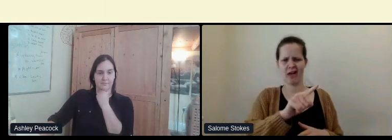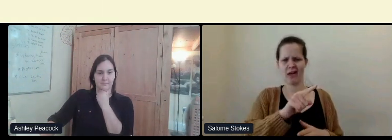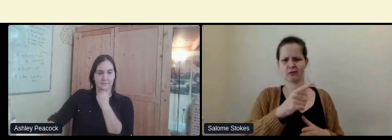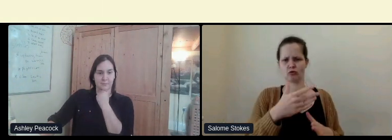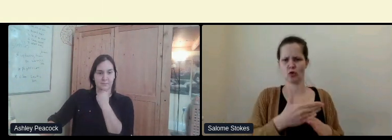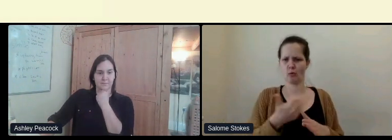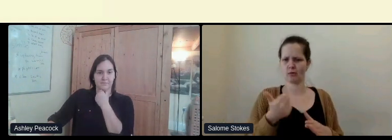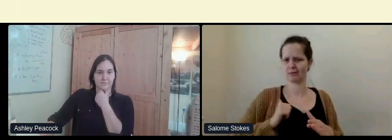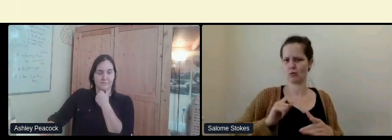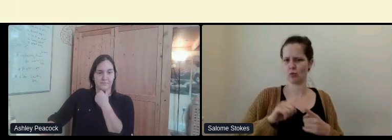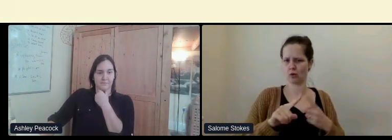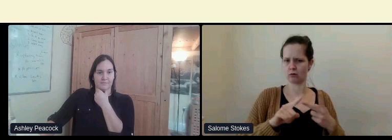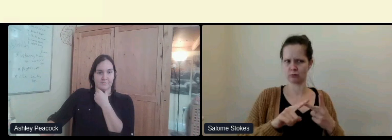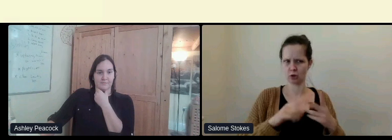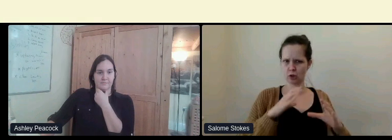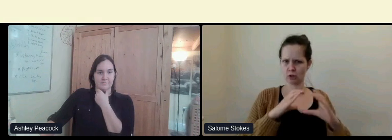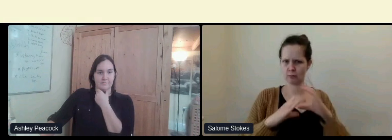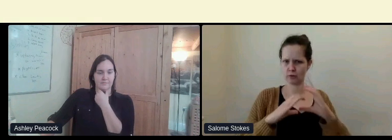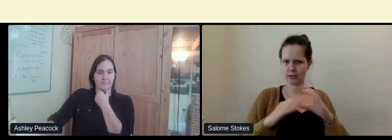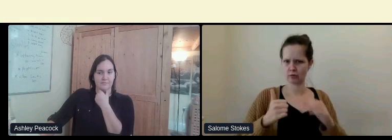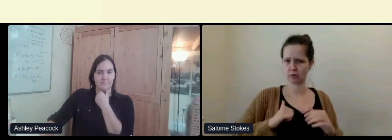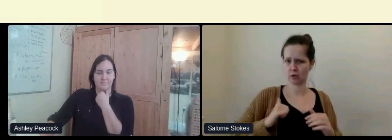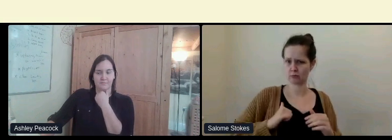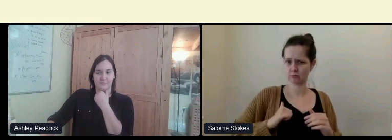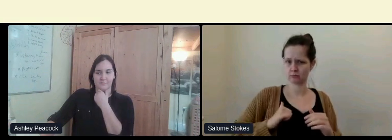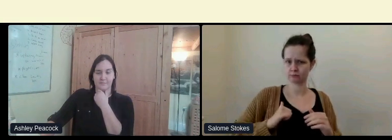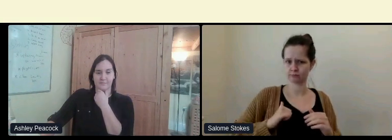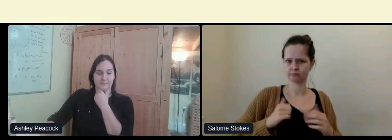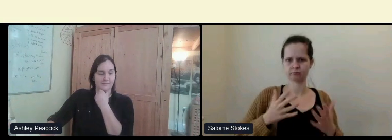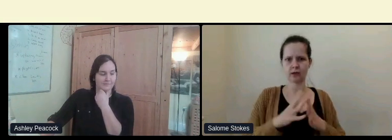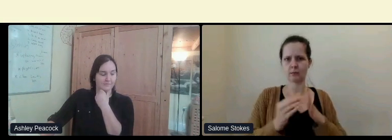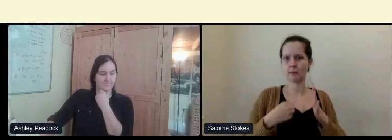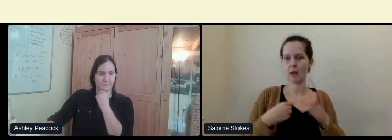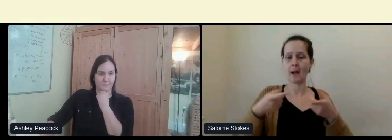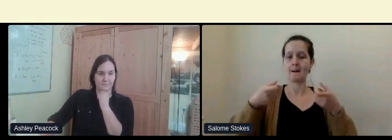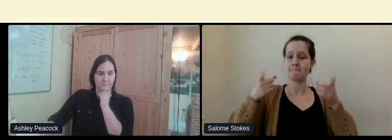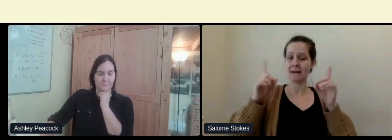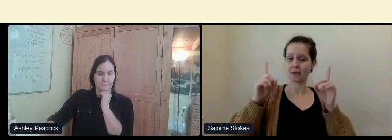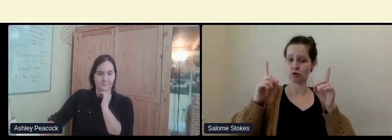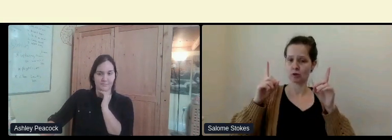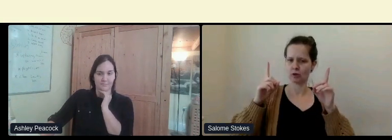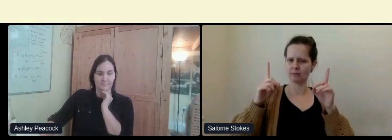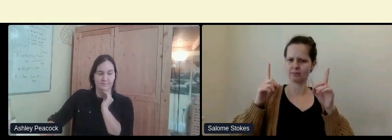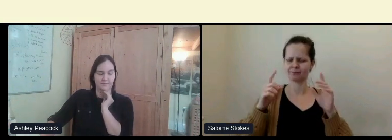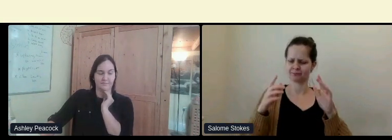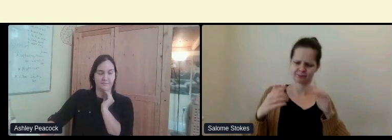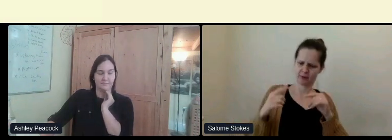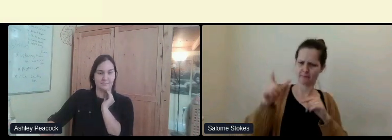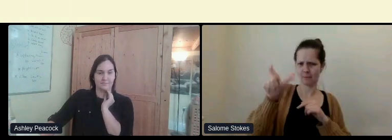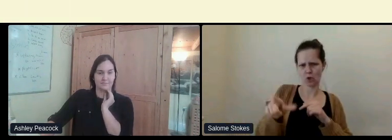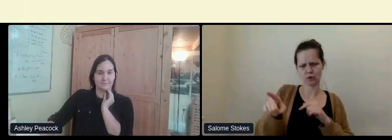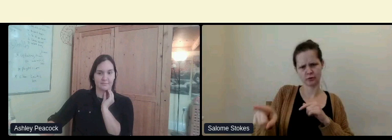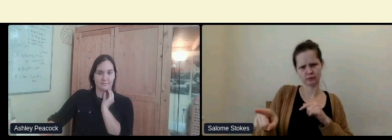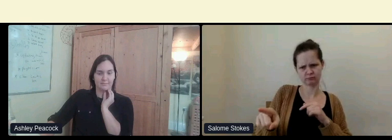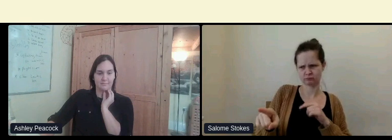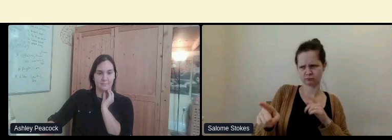talk to people differently as a manager compared to as a colleague? By giving